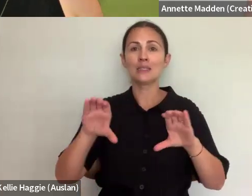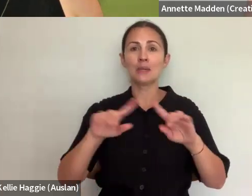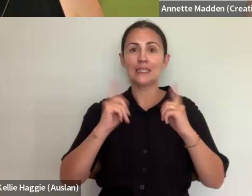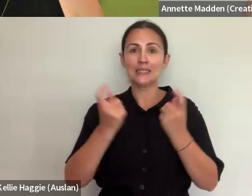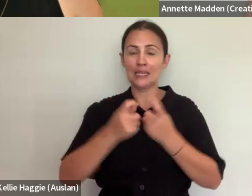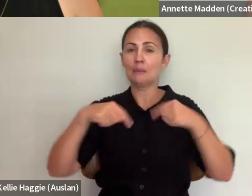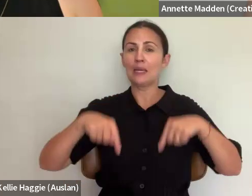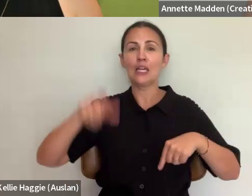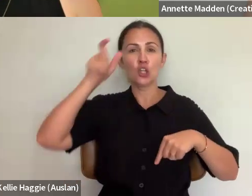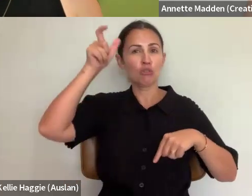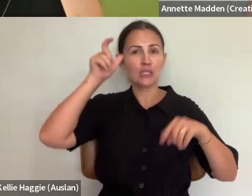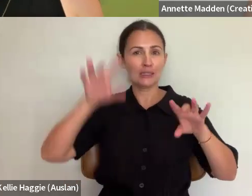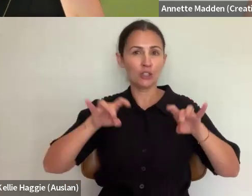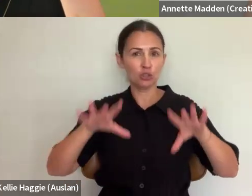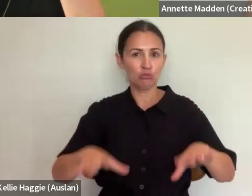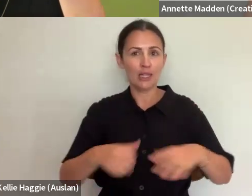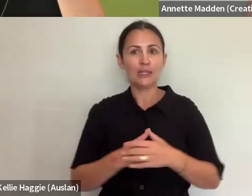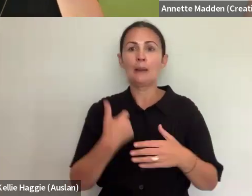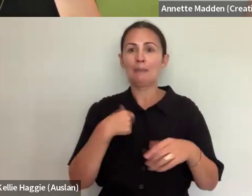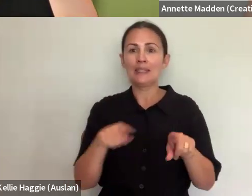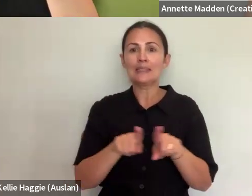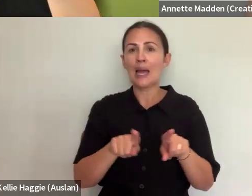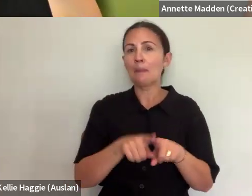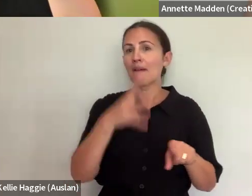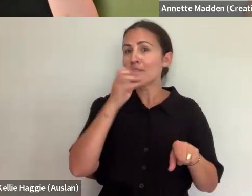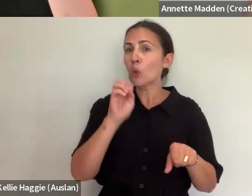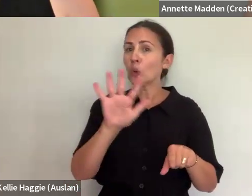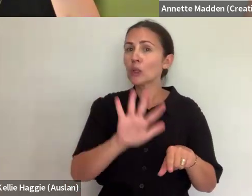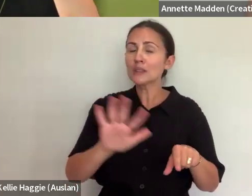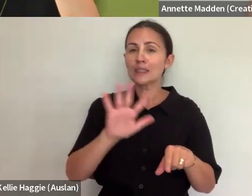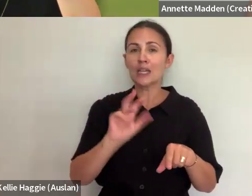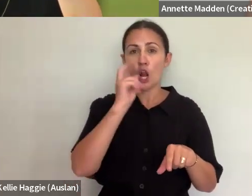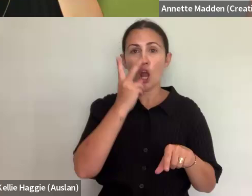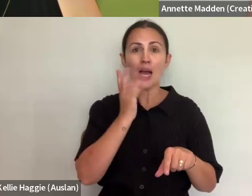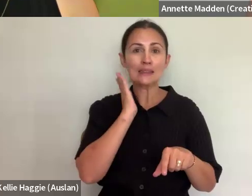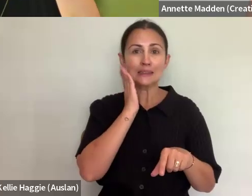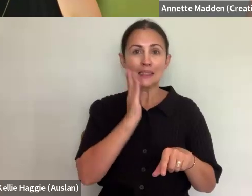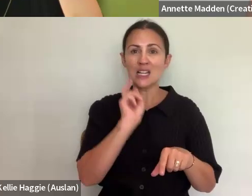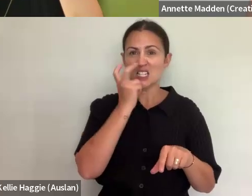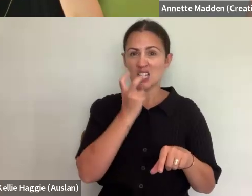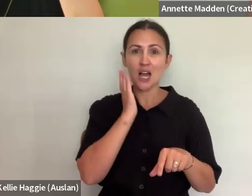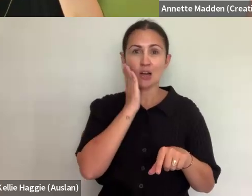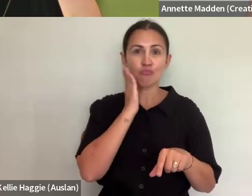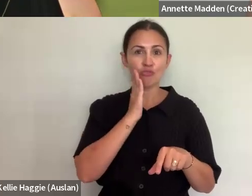is Hannah Torrance and I work in the multi-year investment team here at Creative Australia.